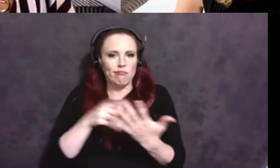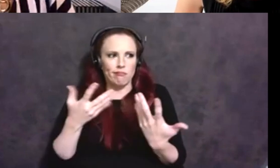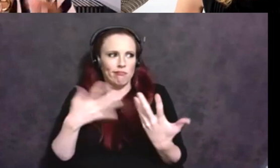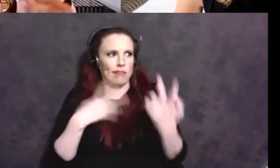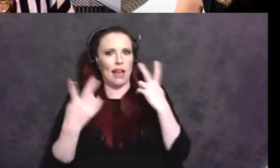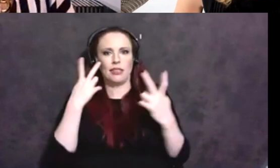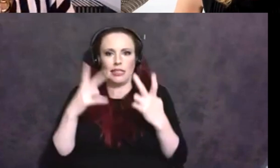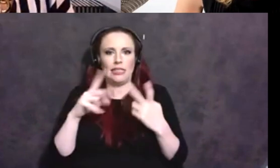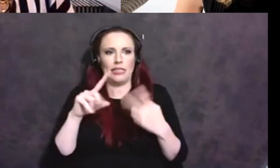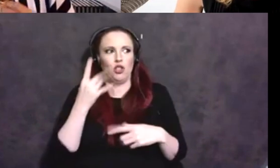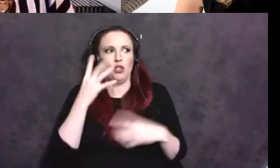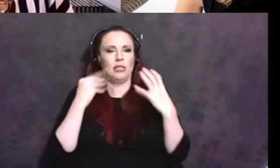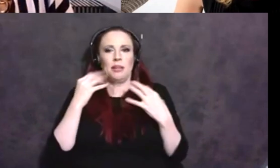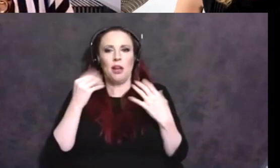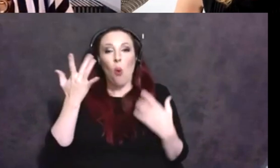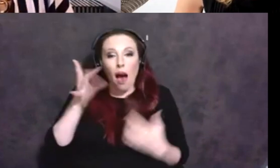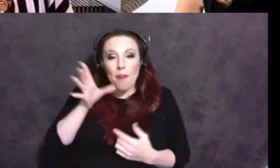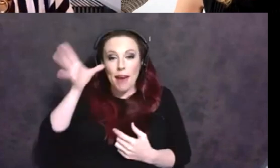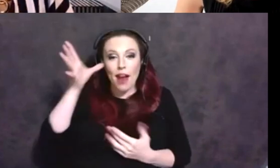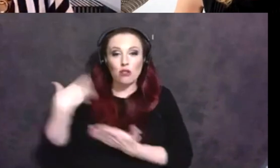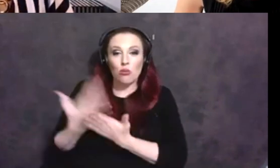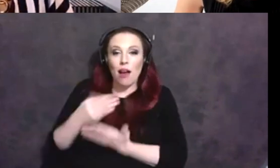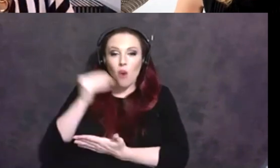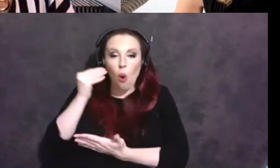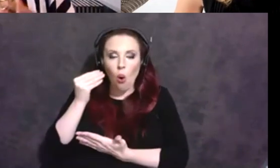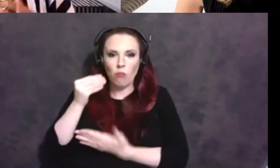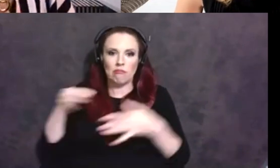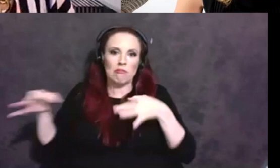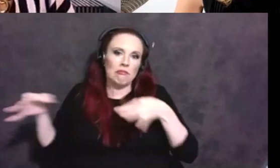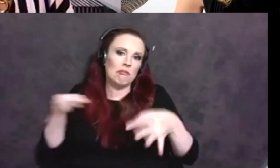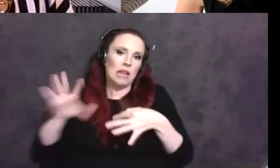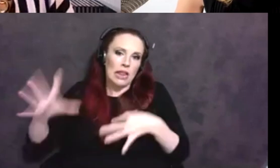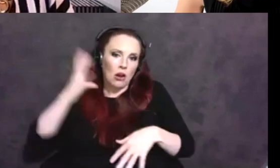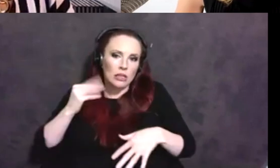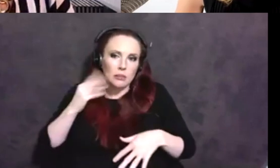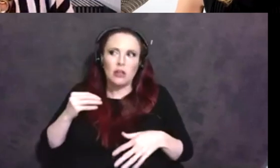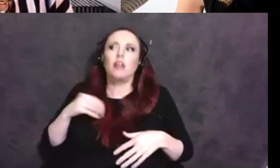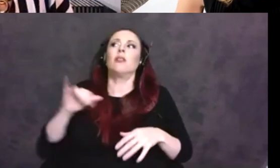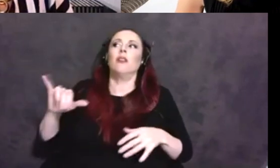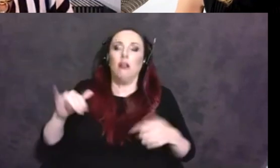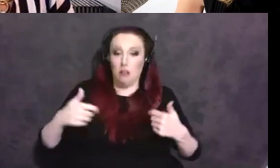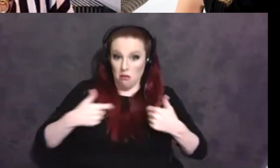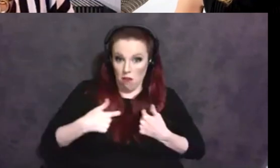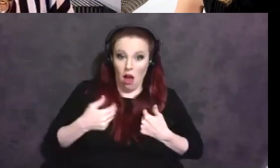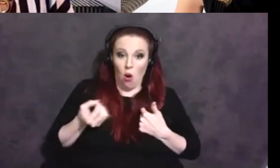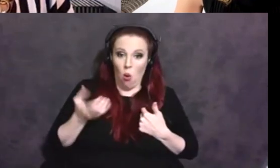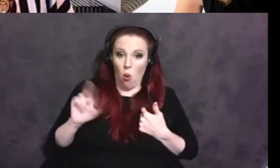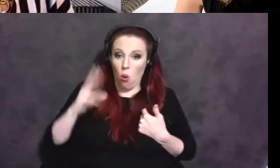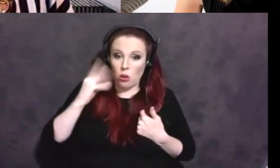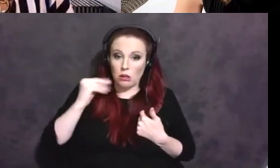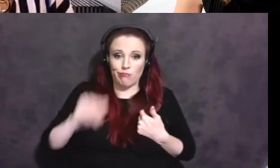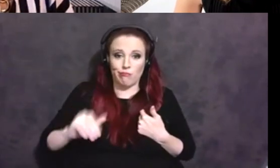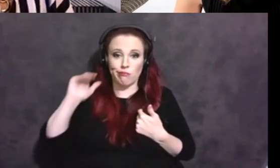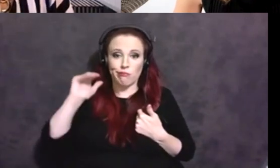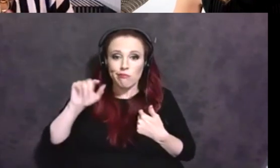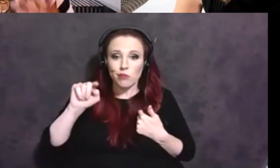From a very young age, I learned about racism. I learned about racism firsthand because my